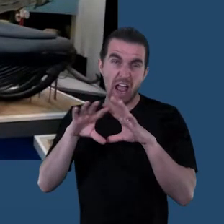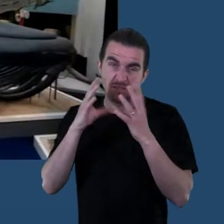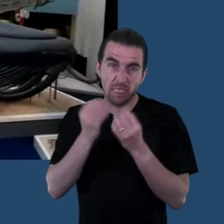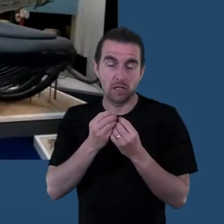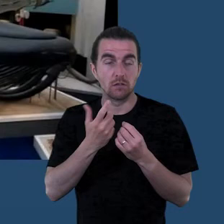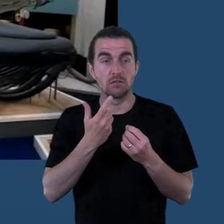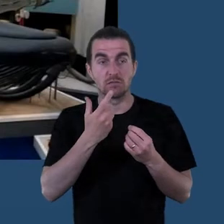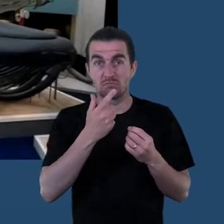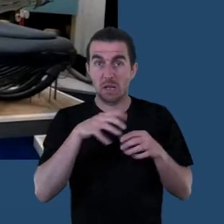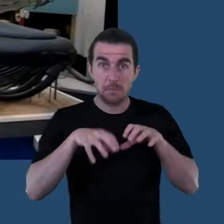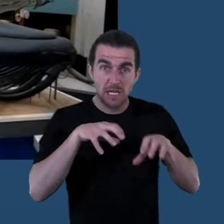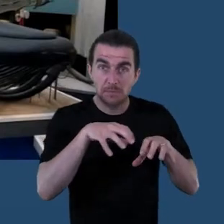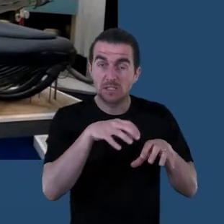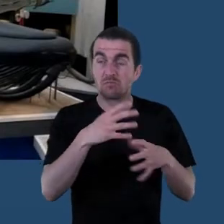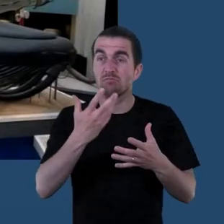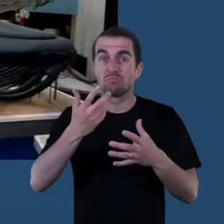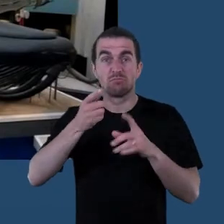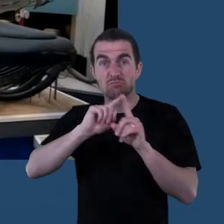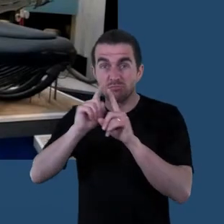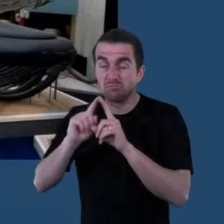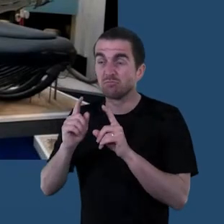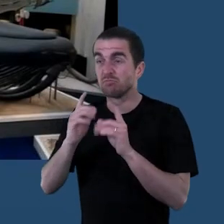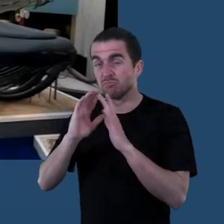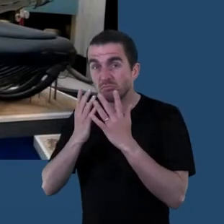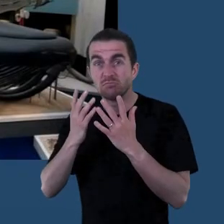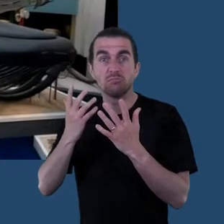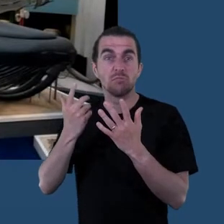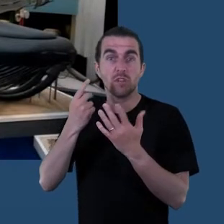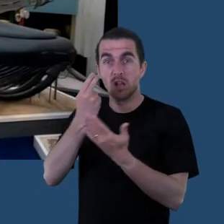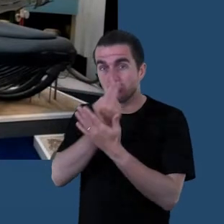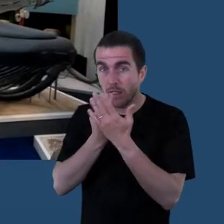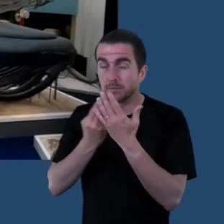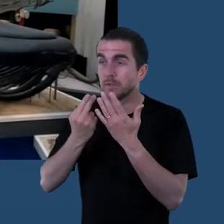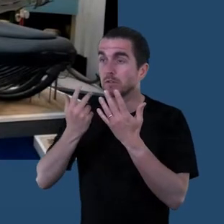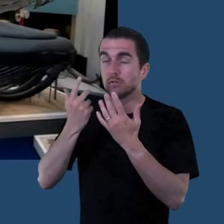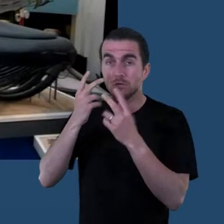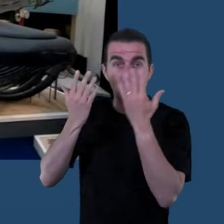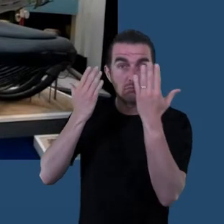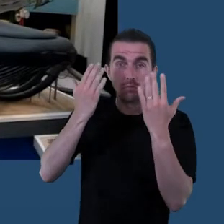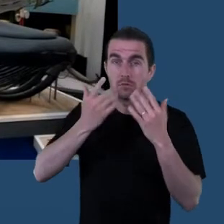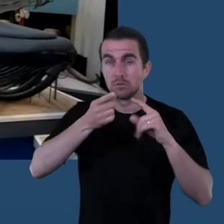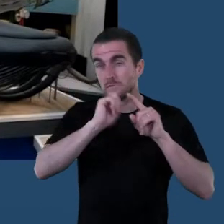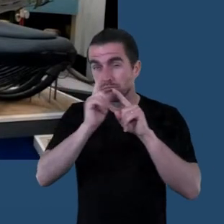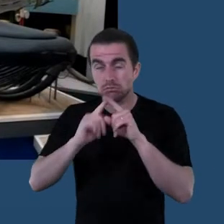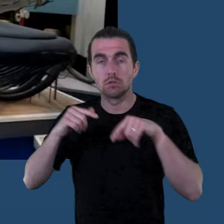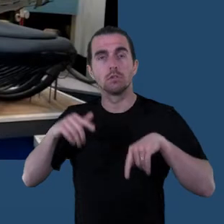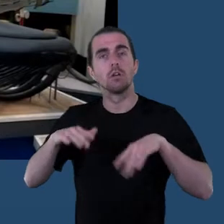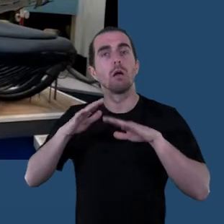so specimens, models, books, illustrations, we work with them all. And we, and in the museum,